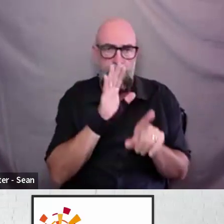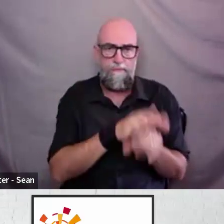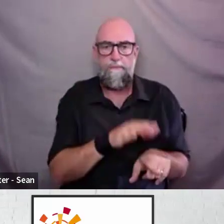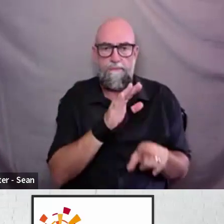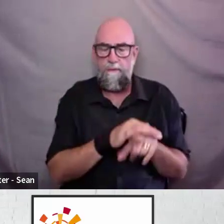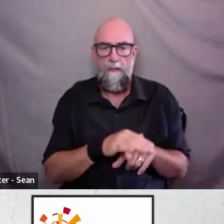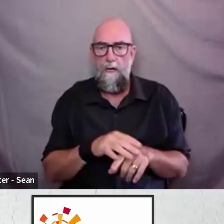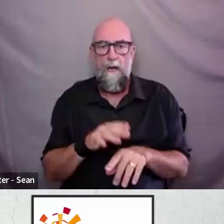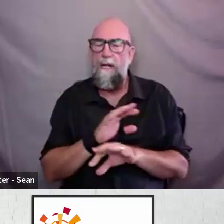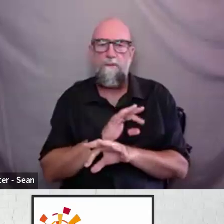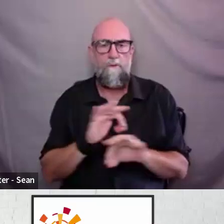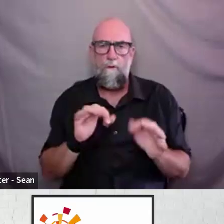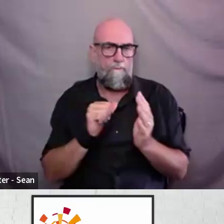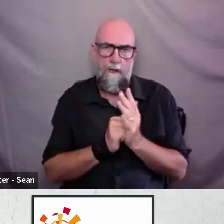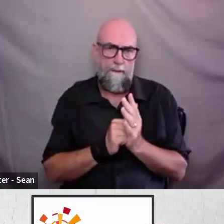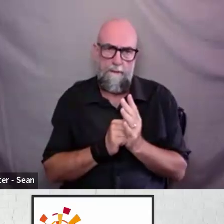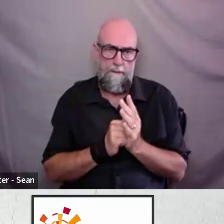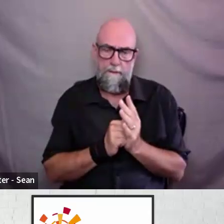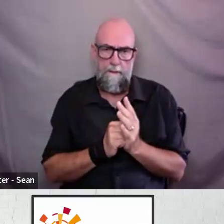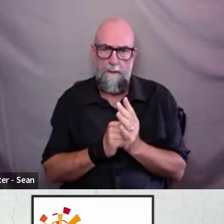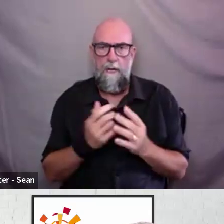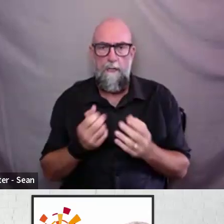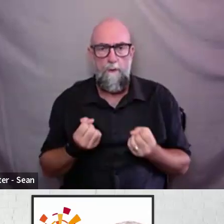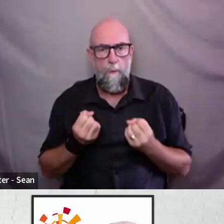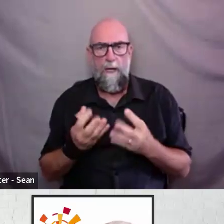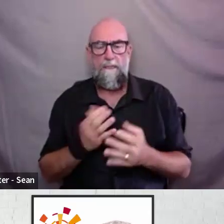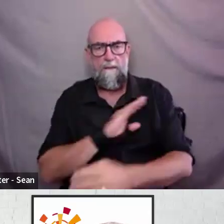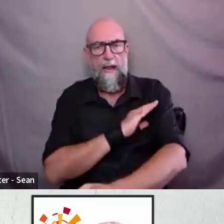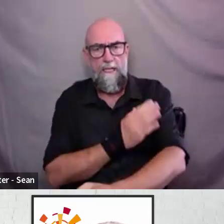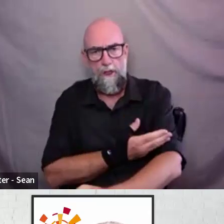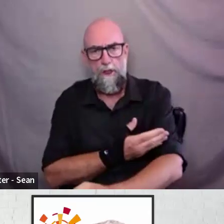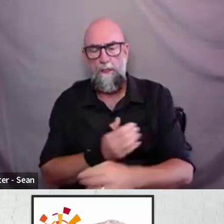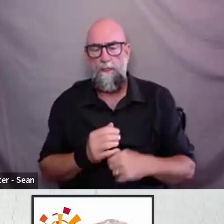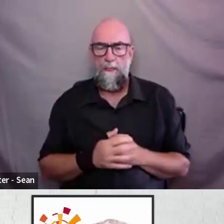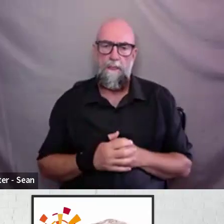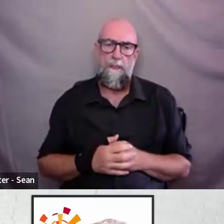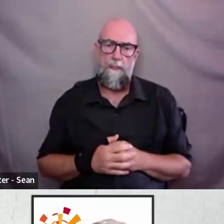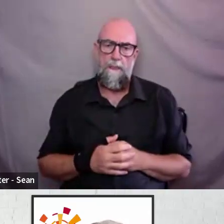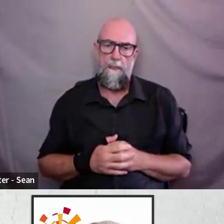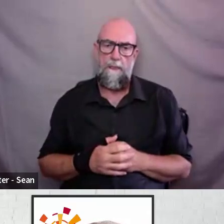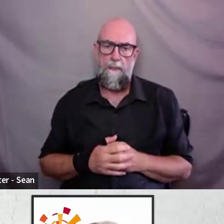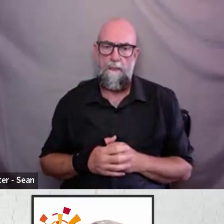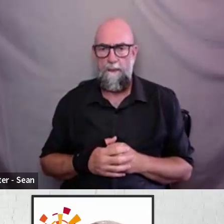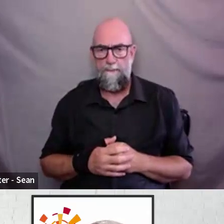it is a different path, we could create opportunities. Think the ... >> So sorry to interrupt